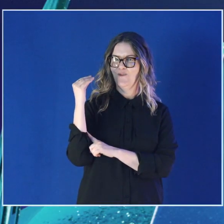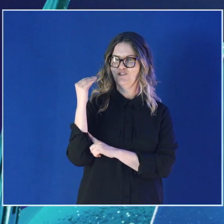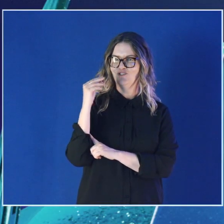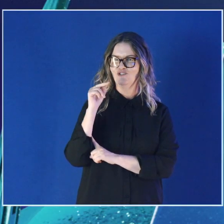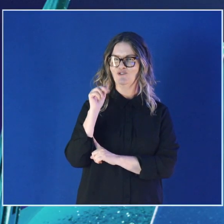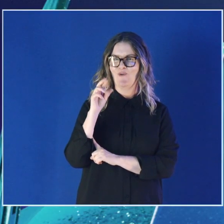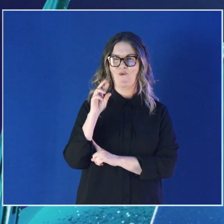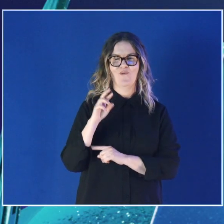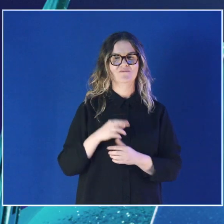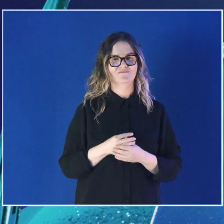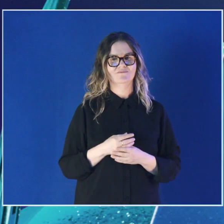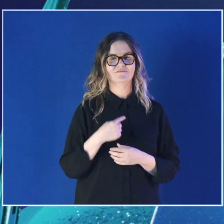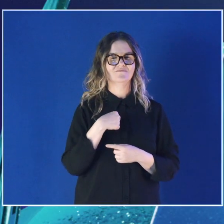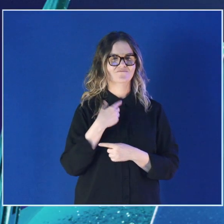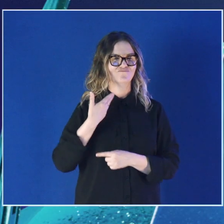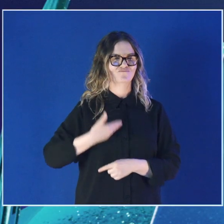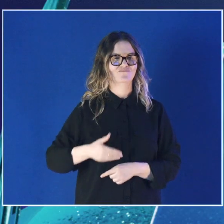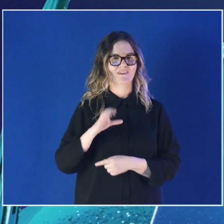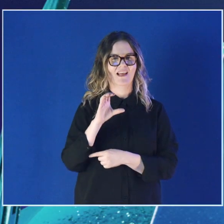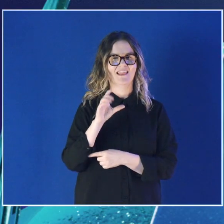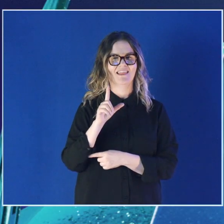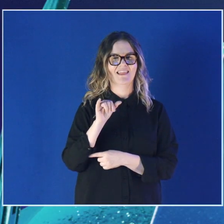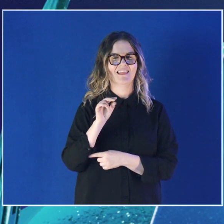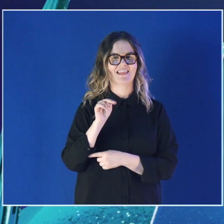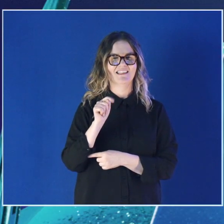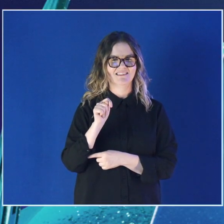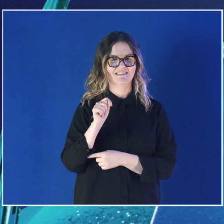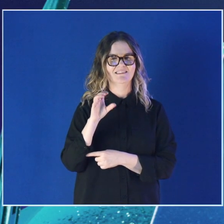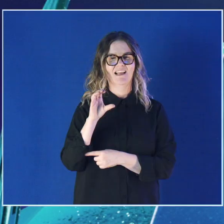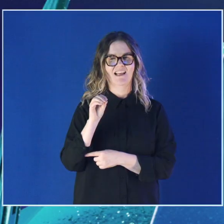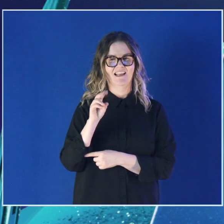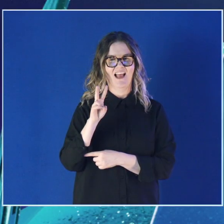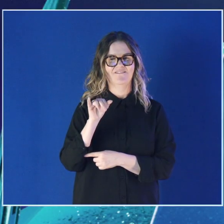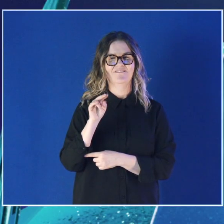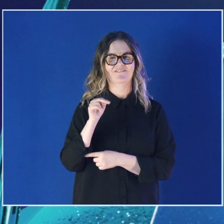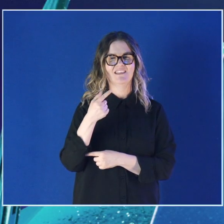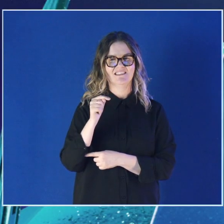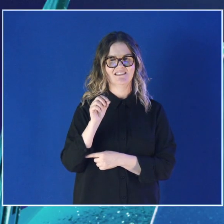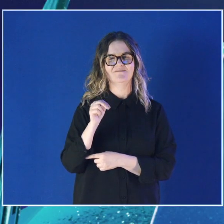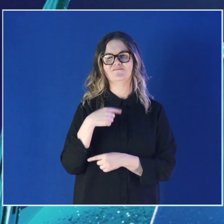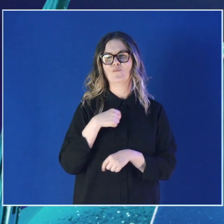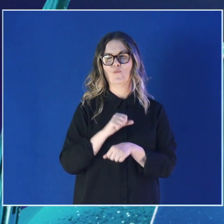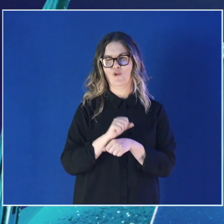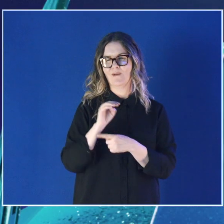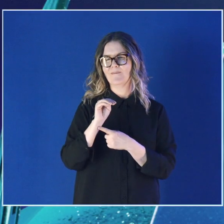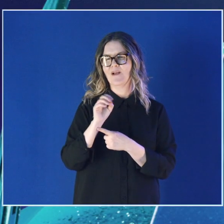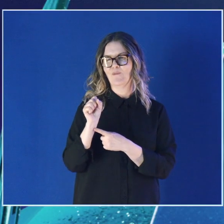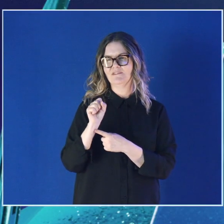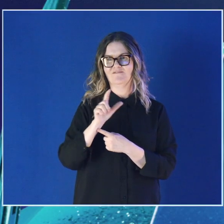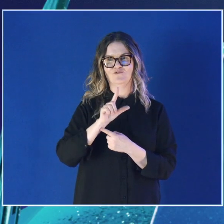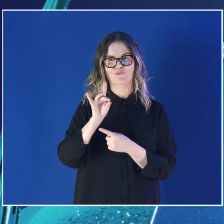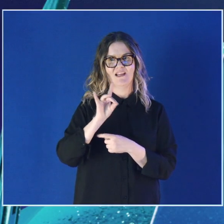I've been at Microsoft for 28 years. Nearly half of that time, I have led the accessibility efforts